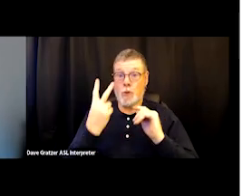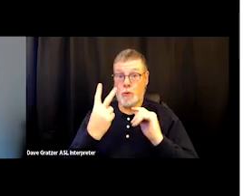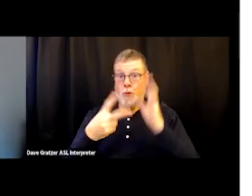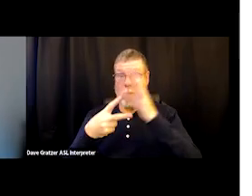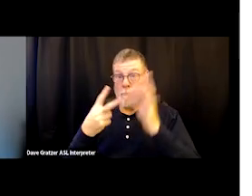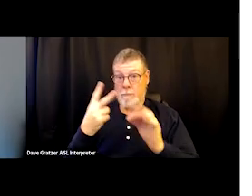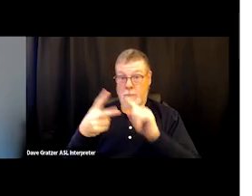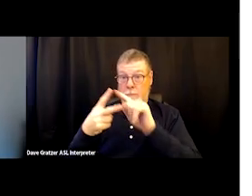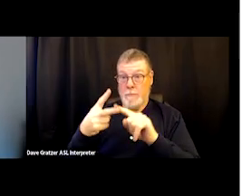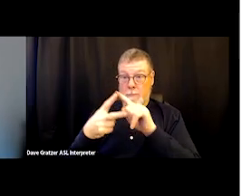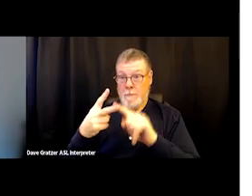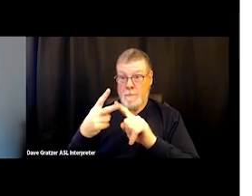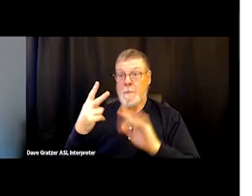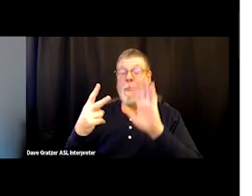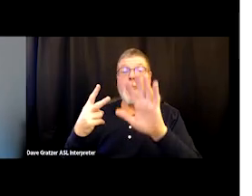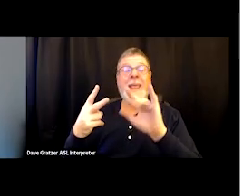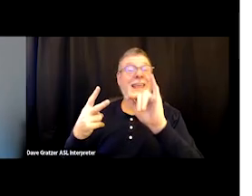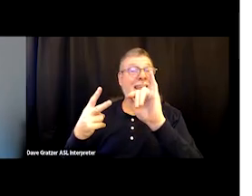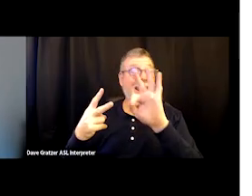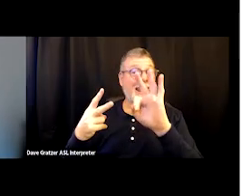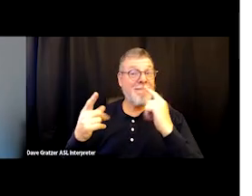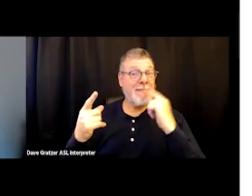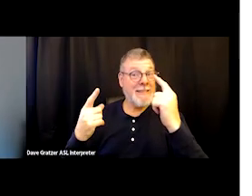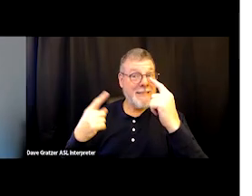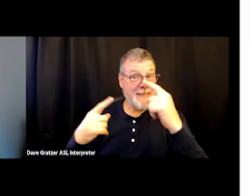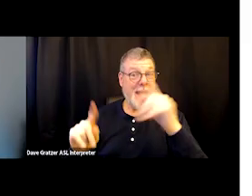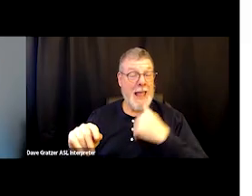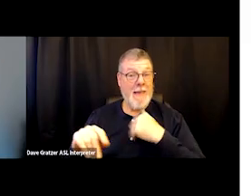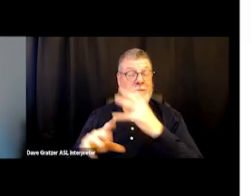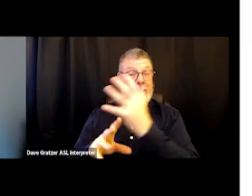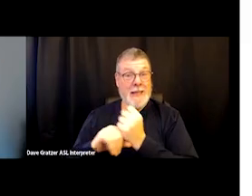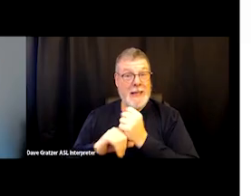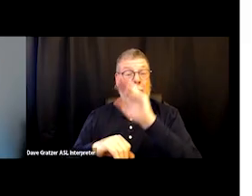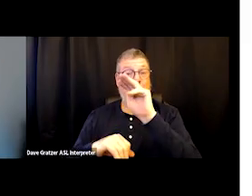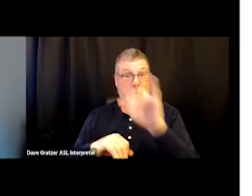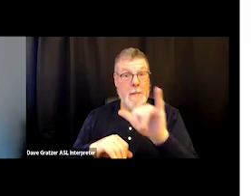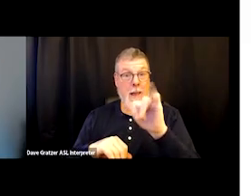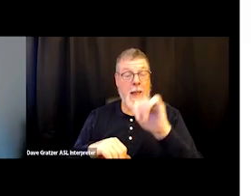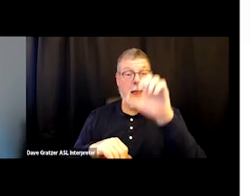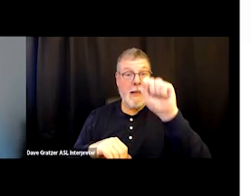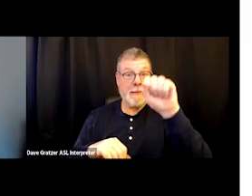And again, if you were able to successfully help them to create a my Social Security account,